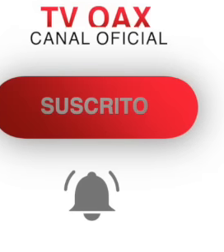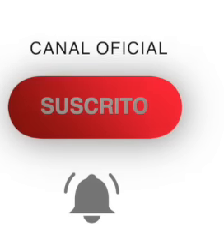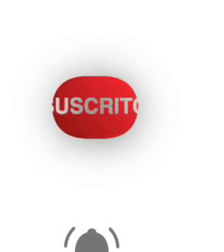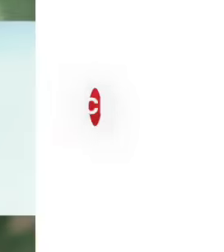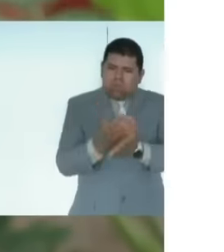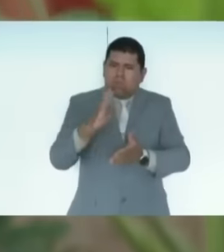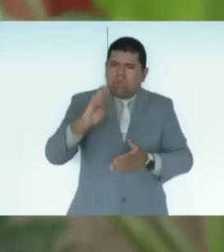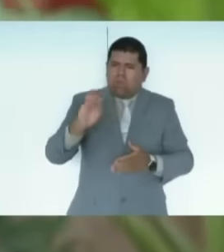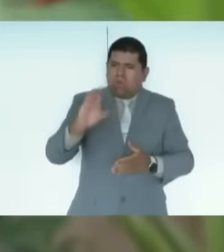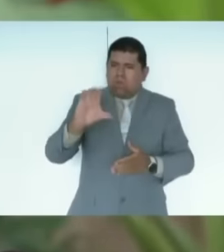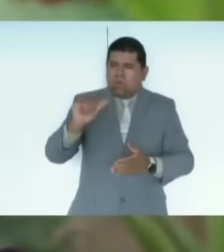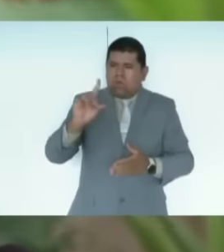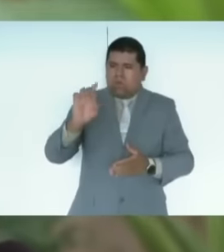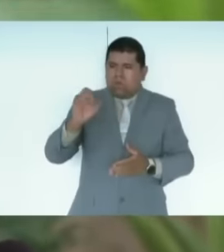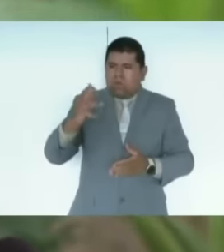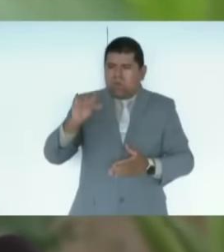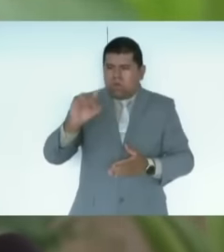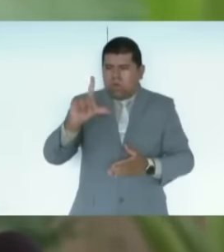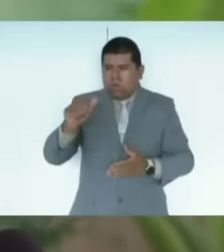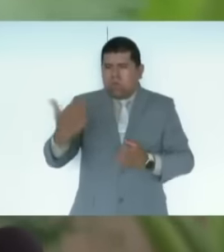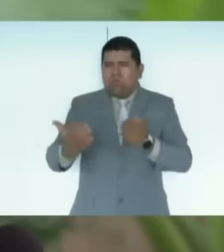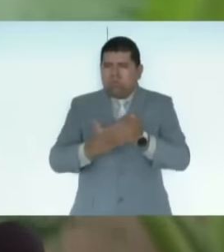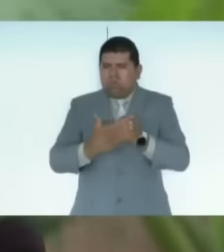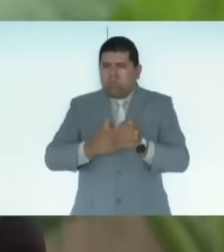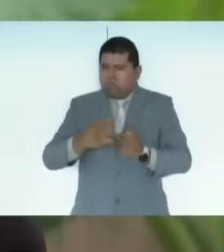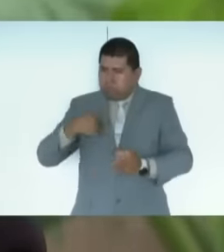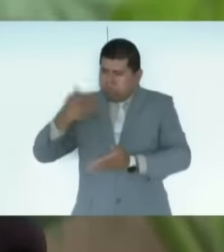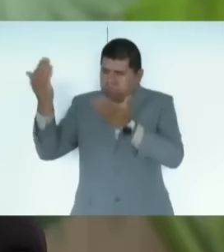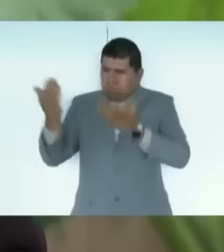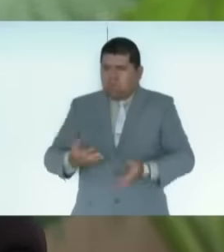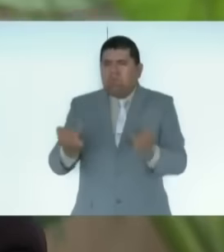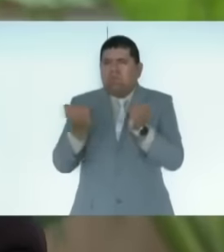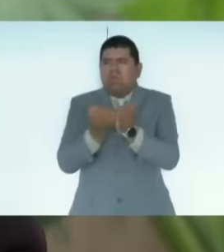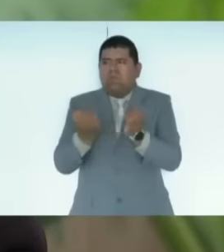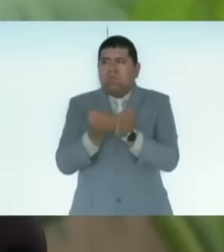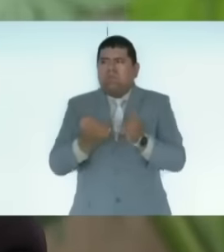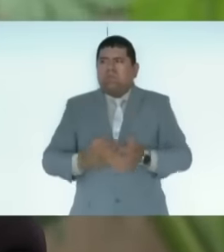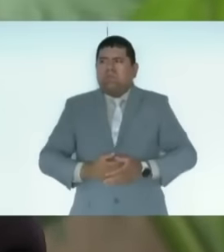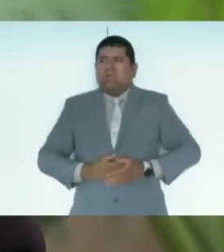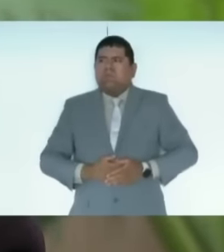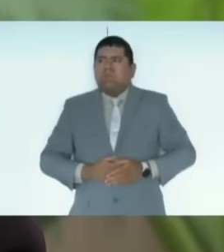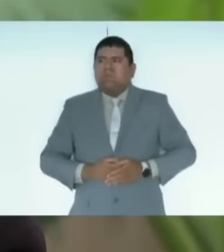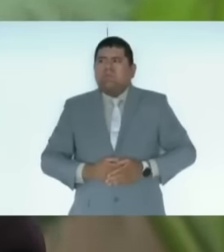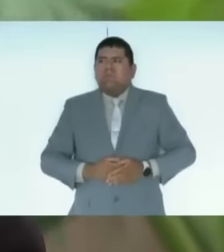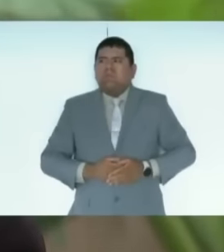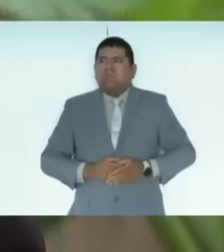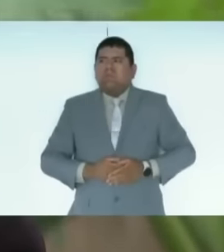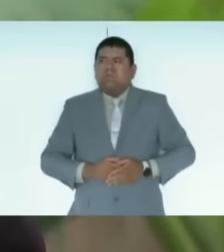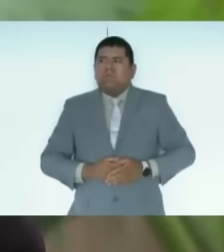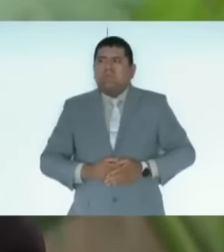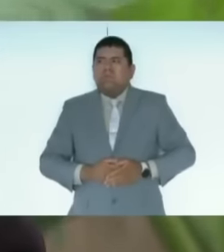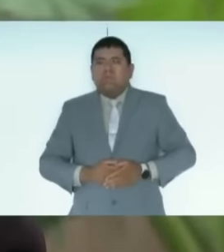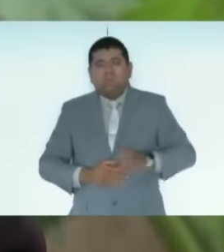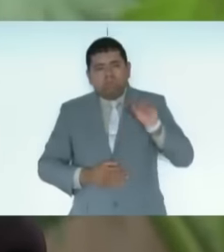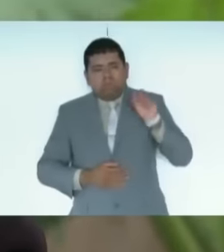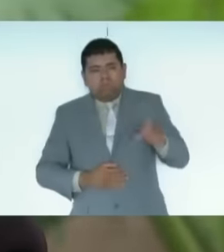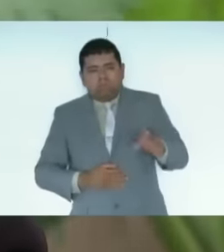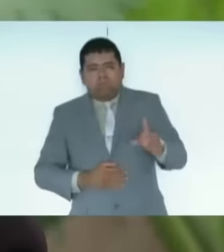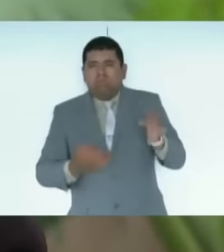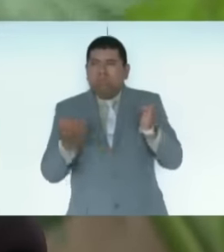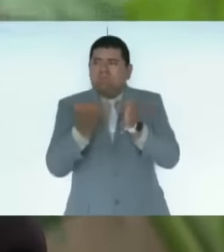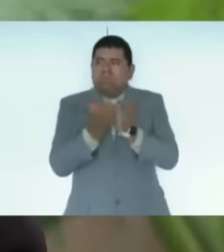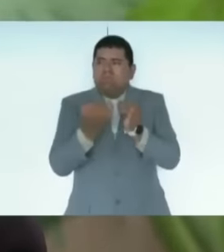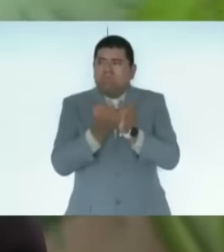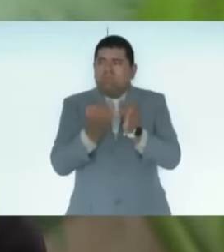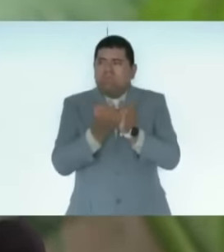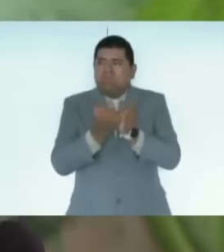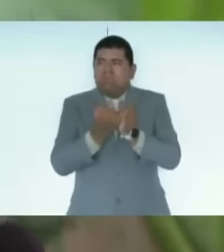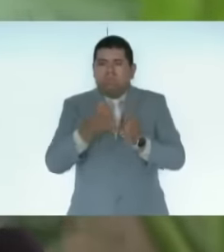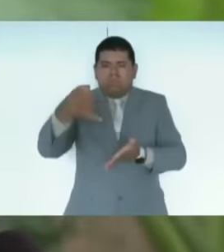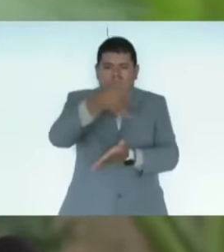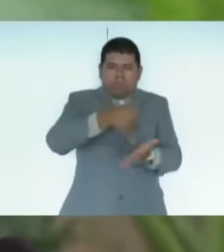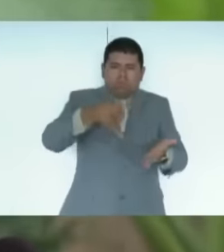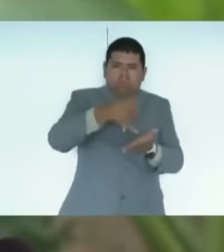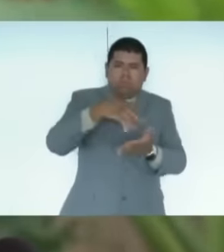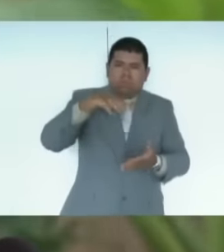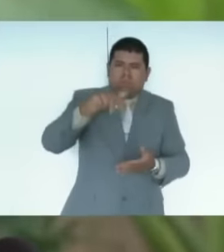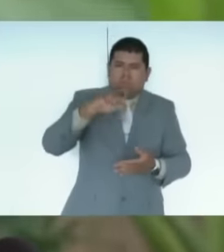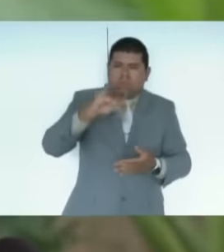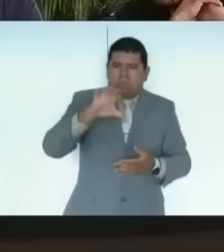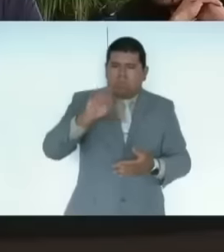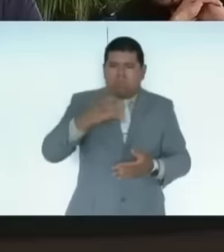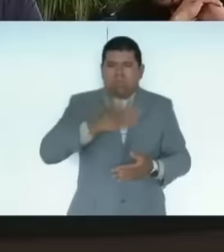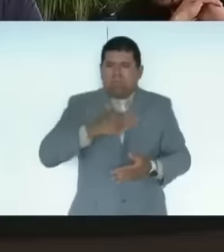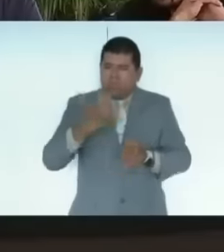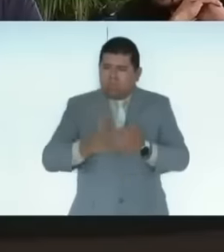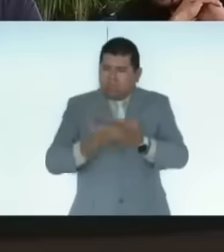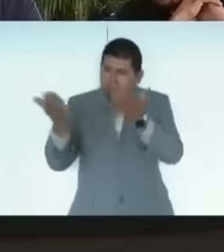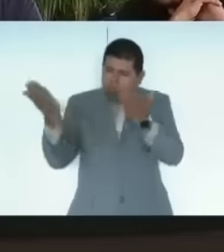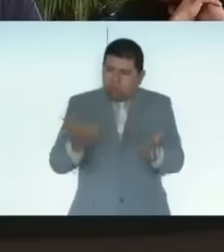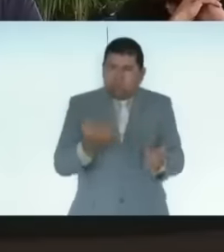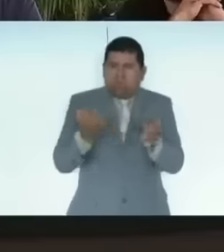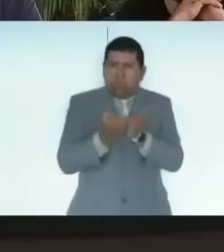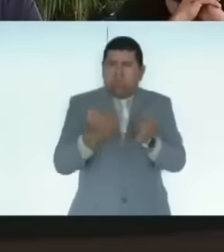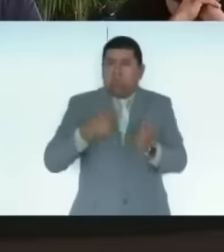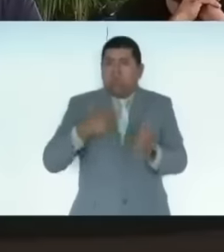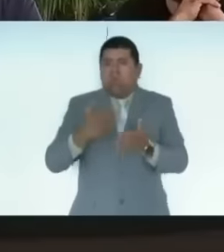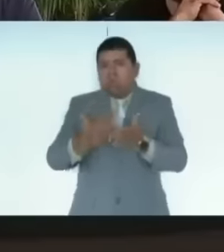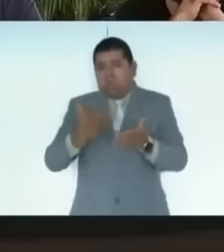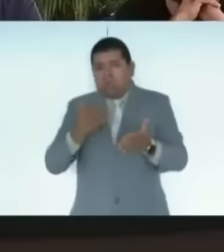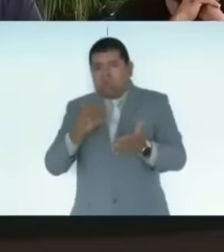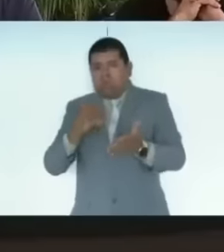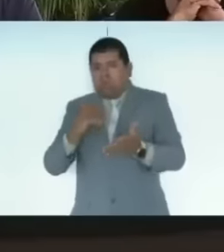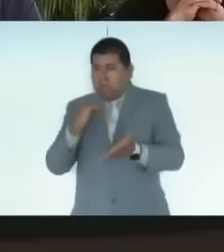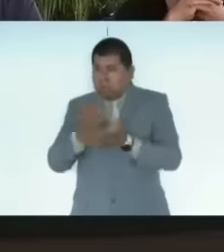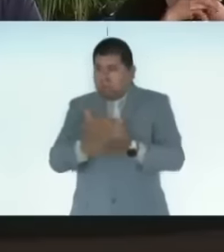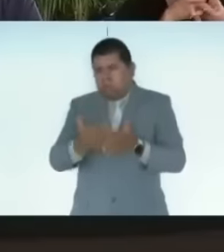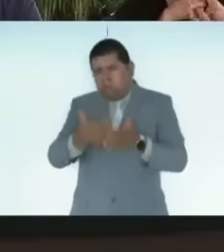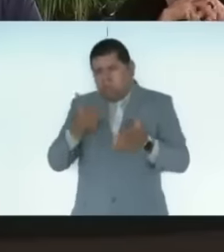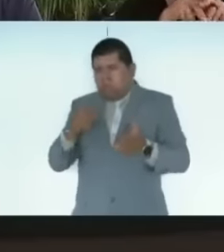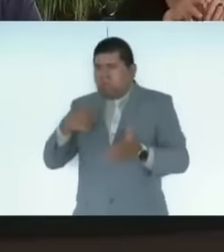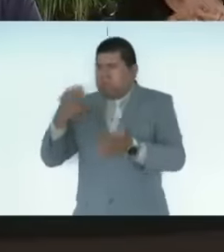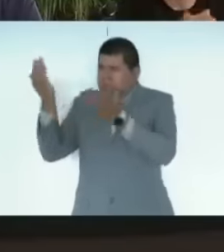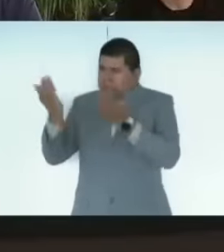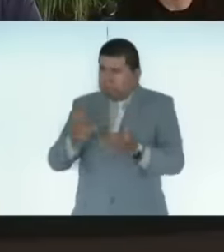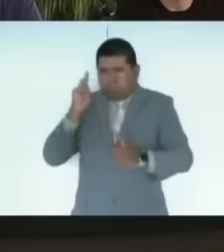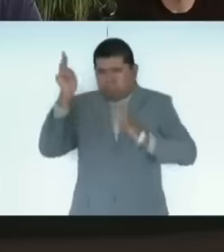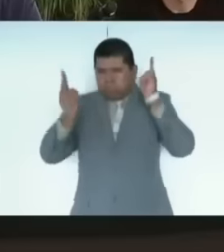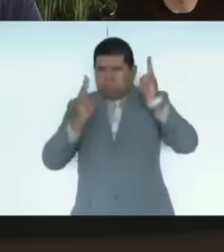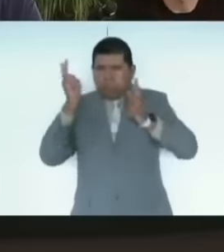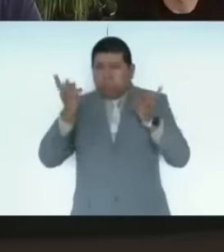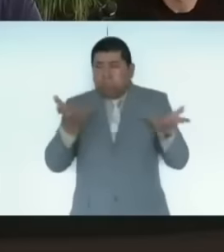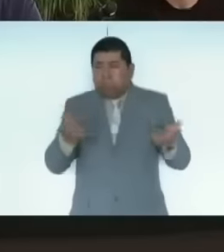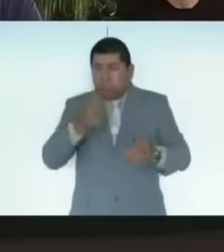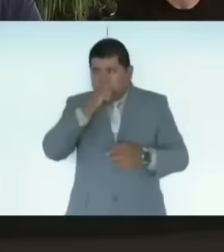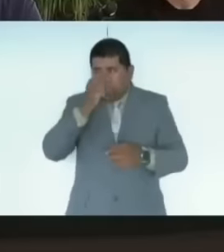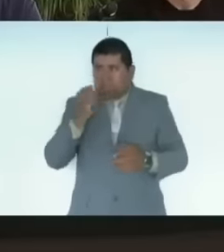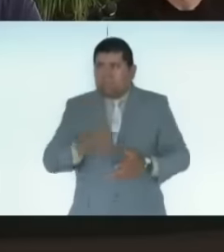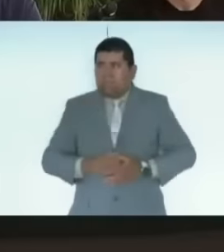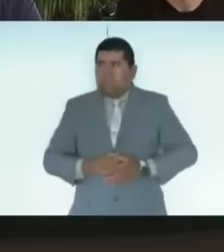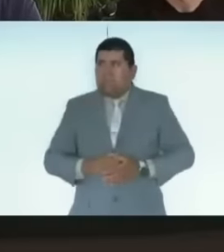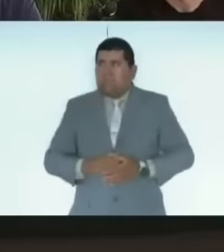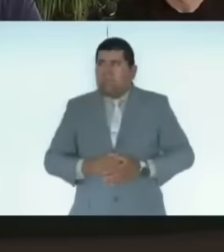ch and we will also be on Marías Island before we finish and look how we are very close